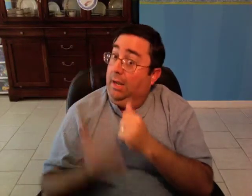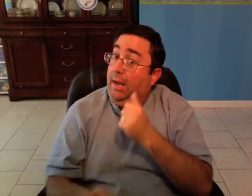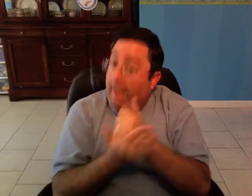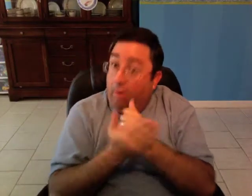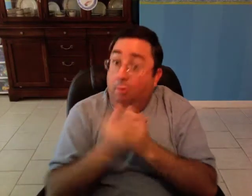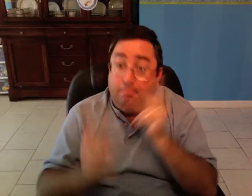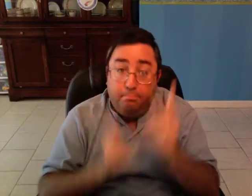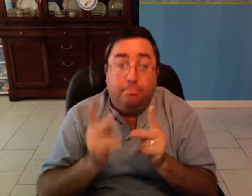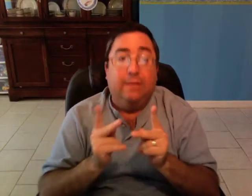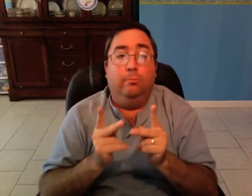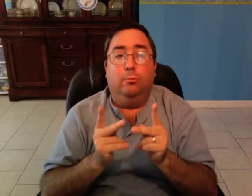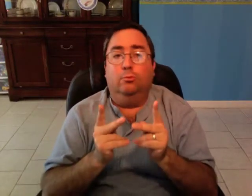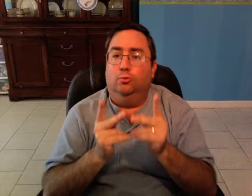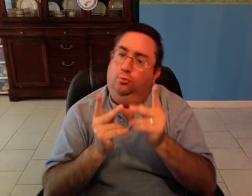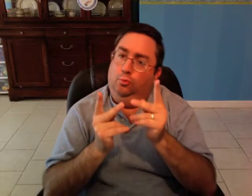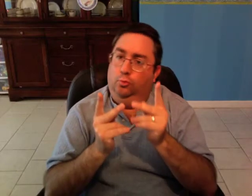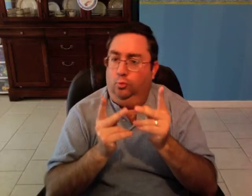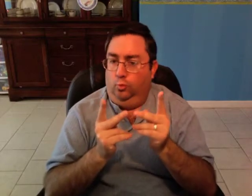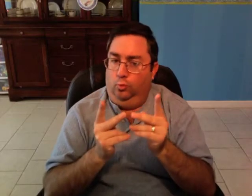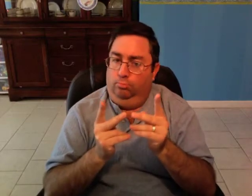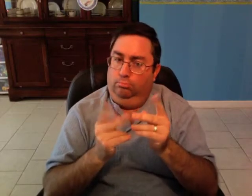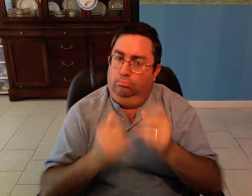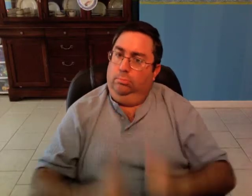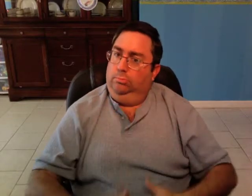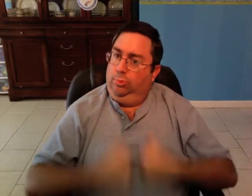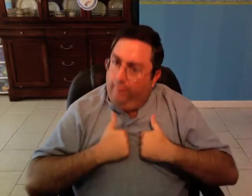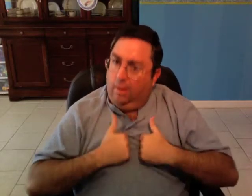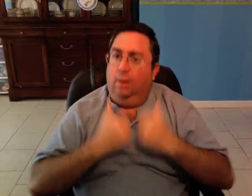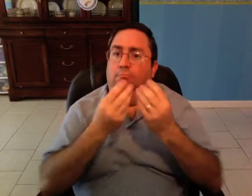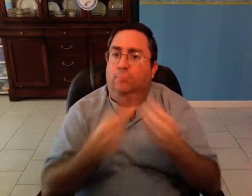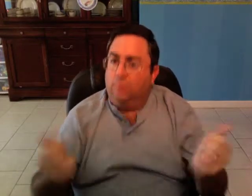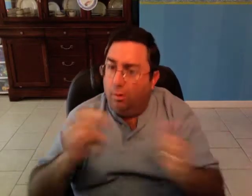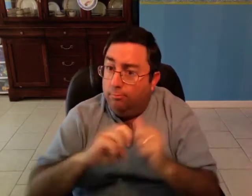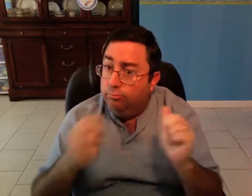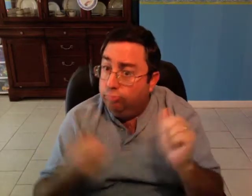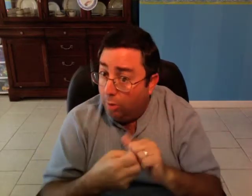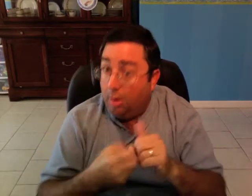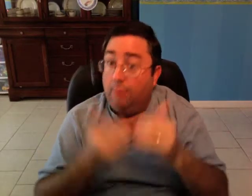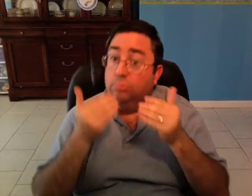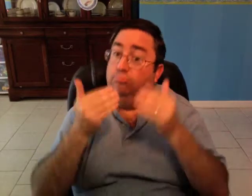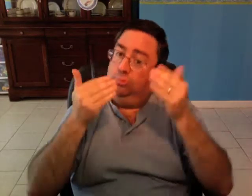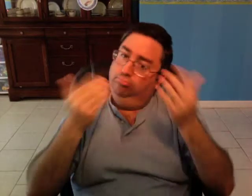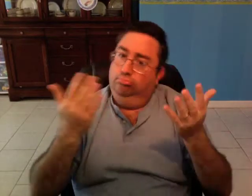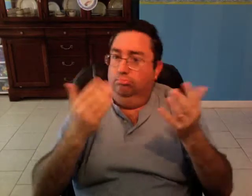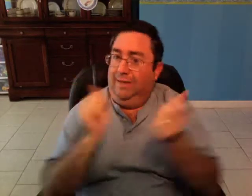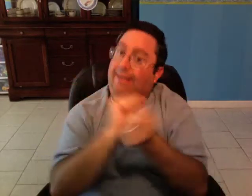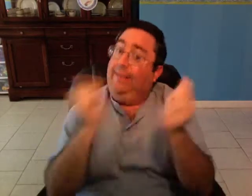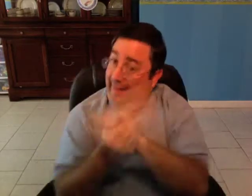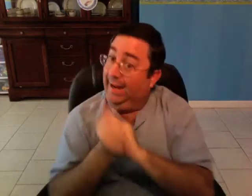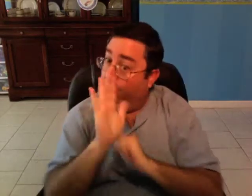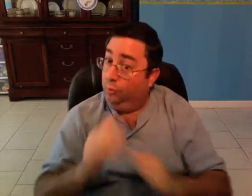used to help people to survive, solve problems, and adapt to their environment,